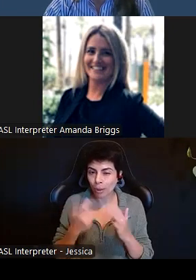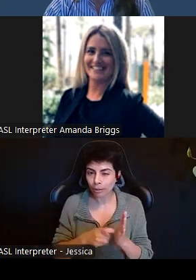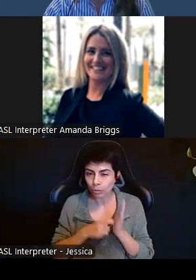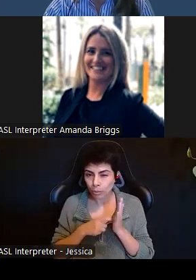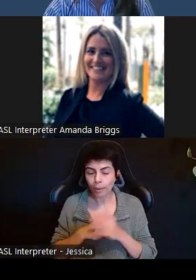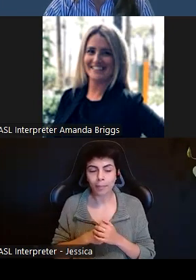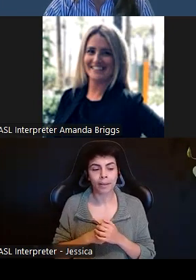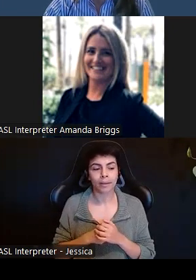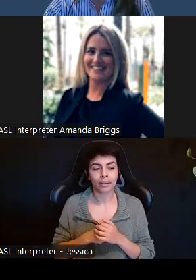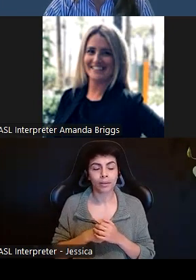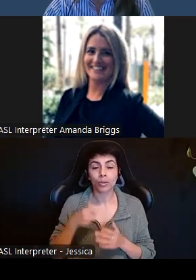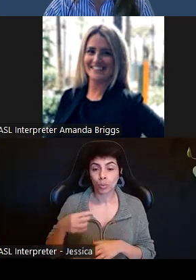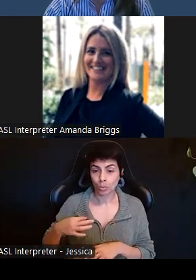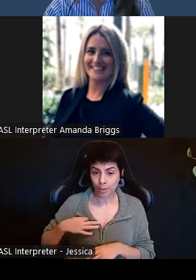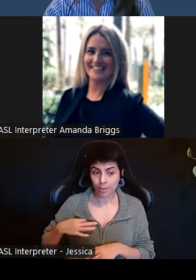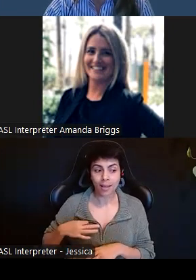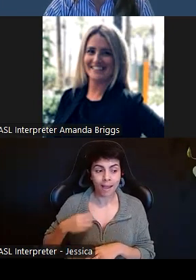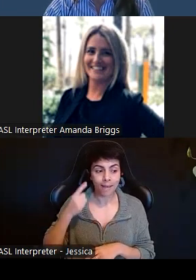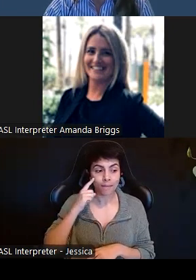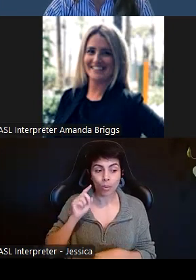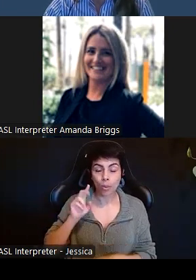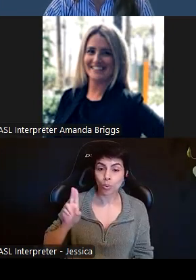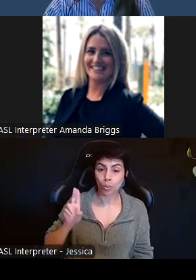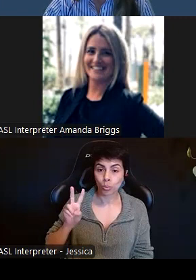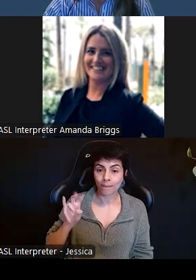You have applied for a U visa, but it has not yet been granted.